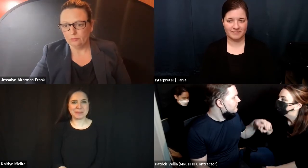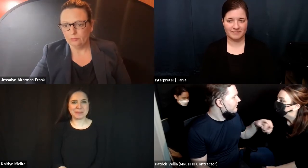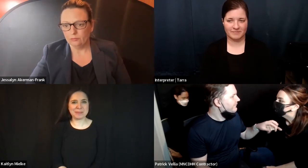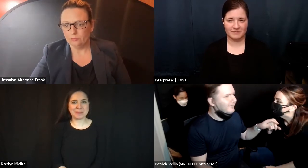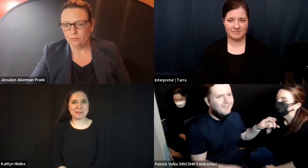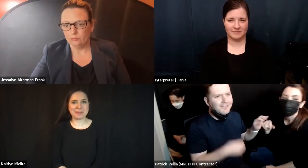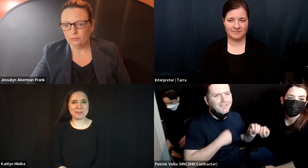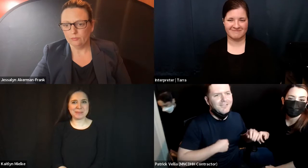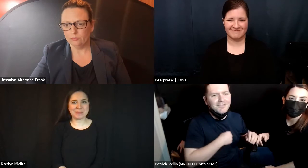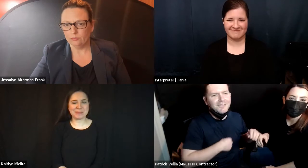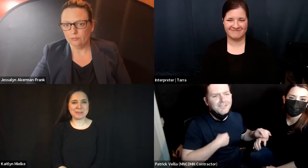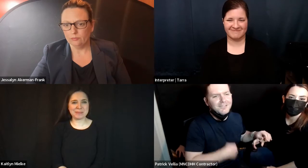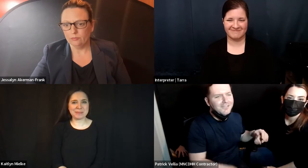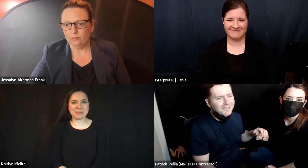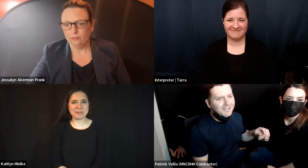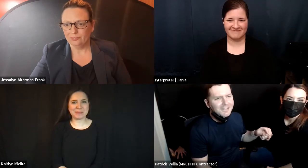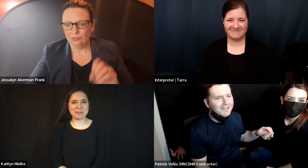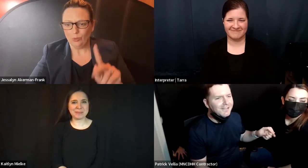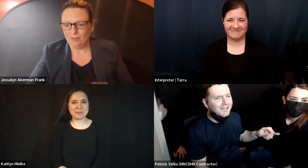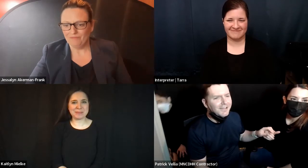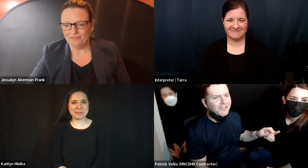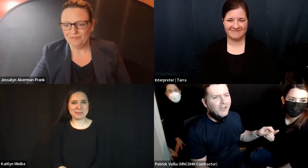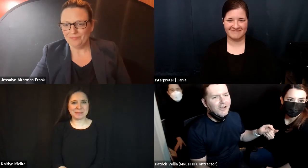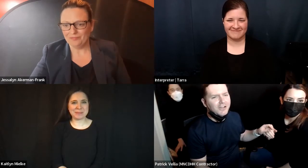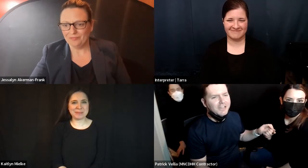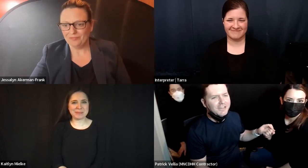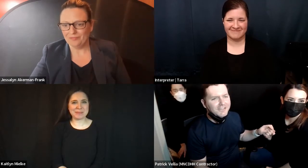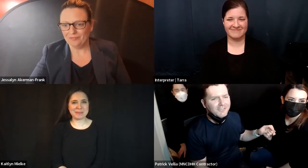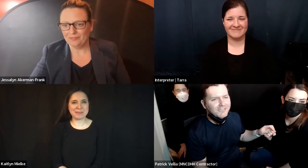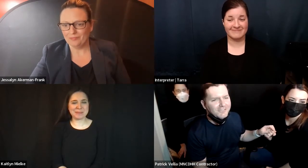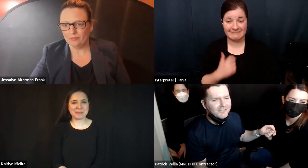So, for Patrick and Kaitlyn, first question, -- we have a lot of them.